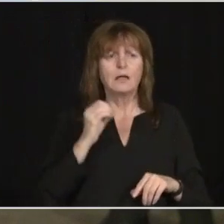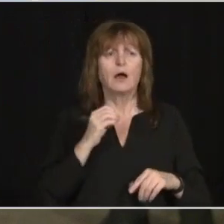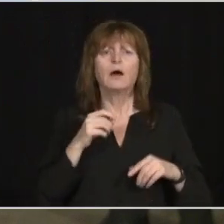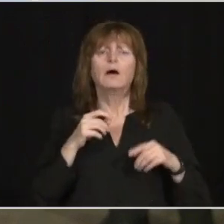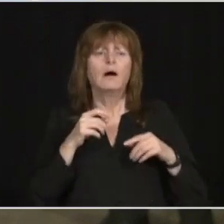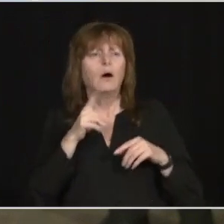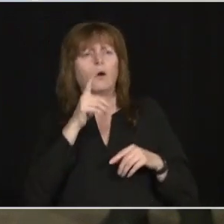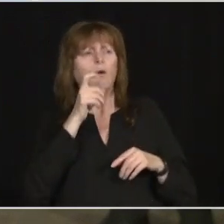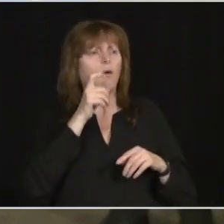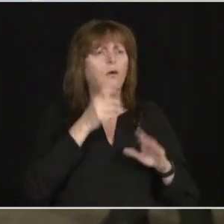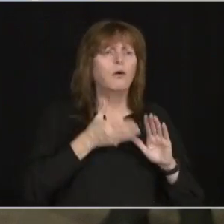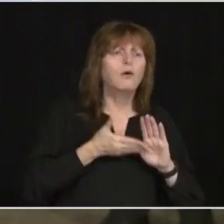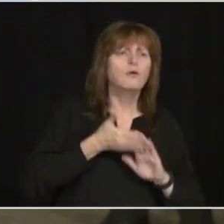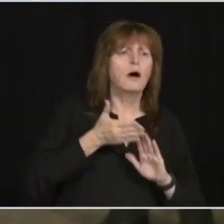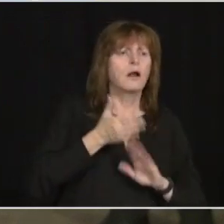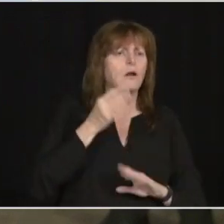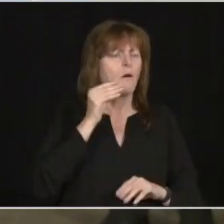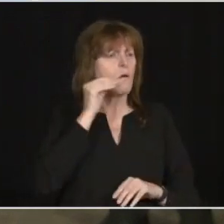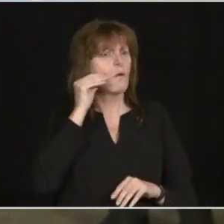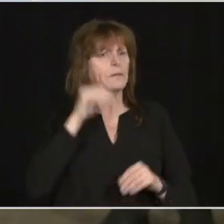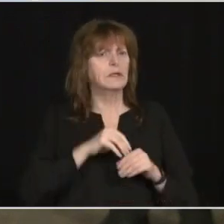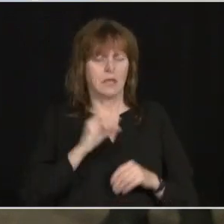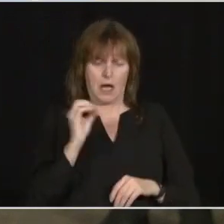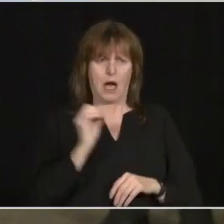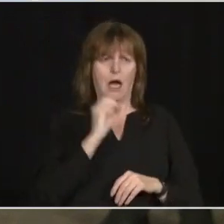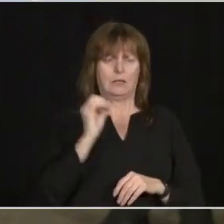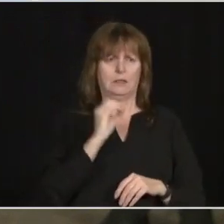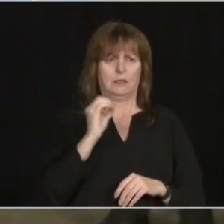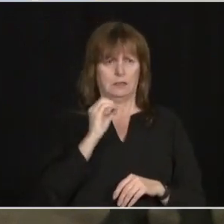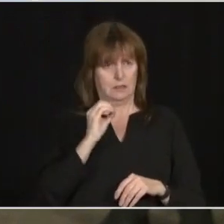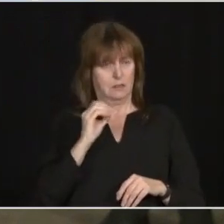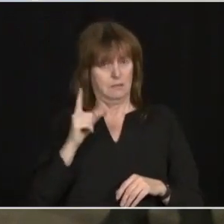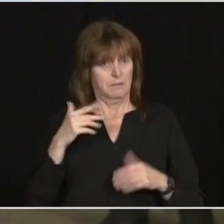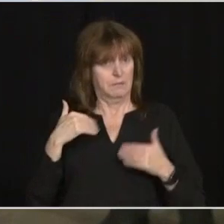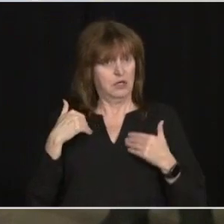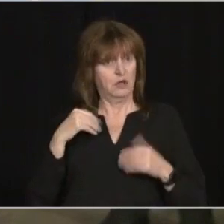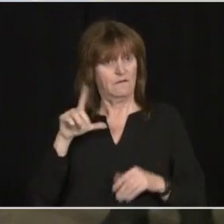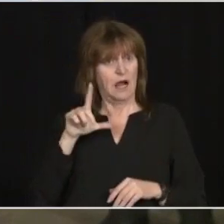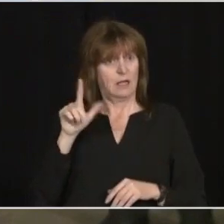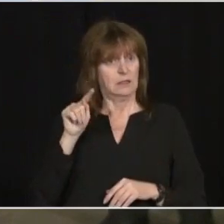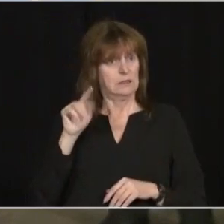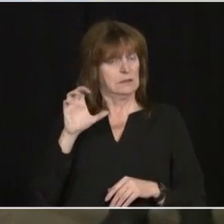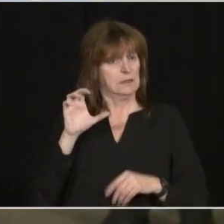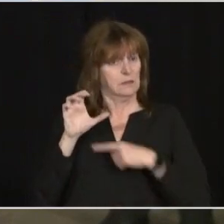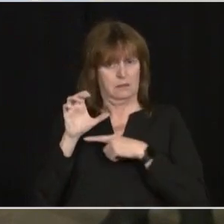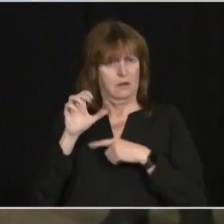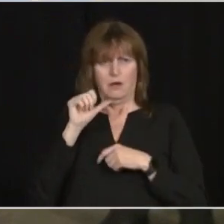Ontario, the ministry of long-term care does not operate homes. But we will assist where other companies